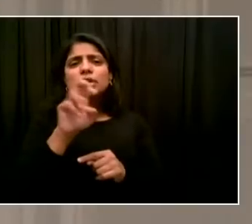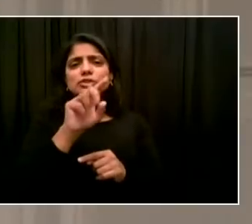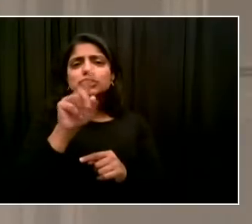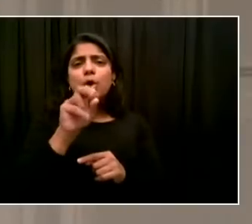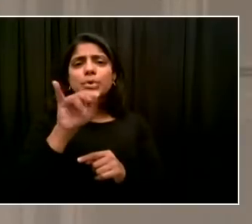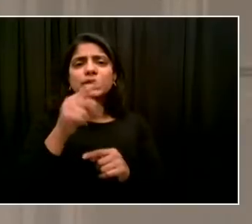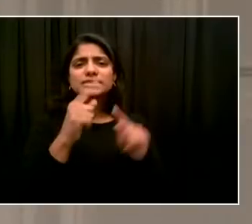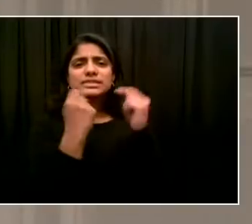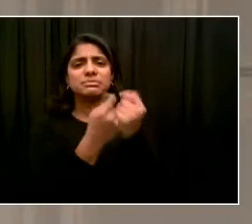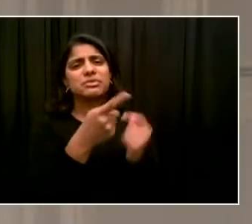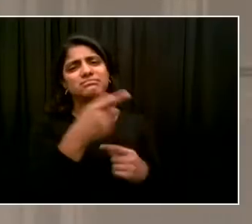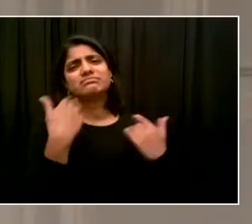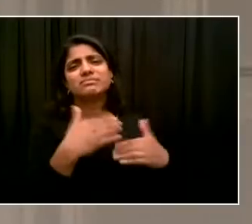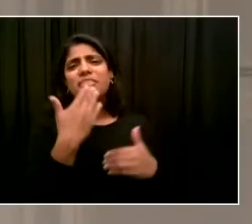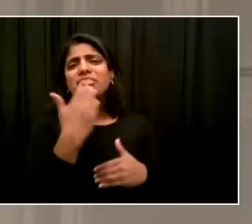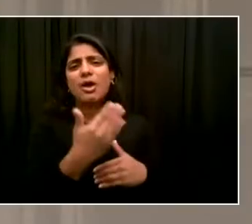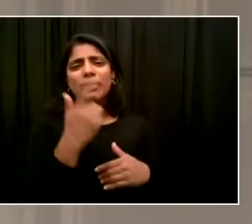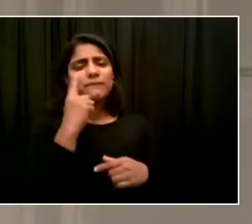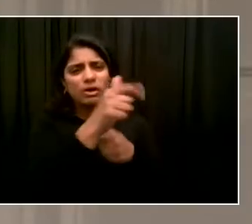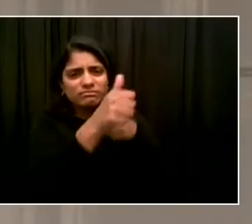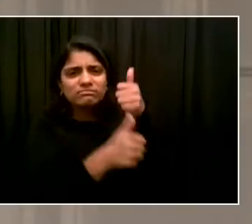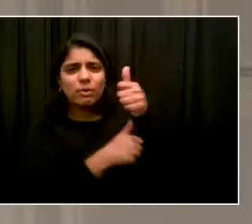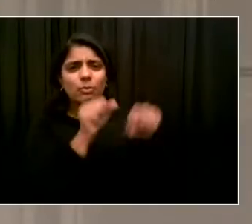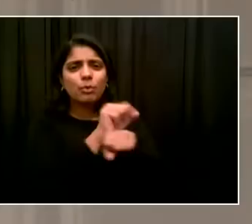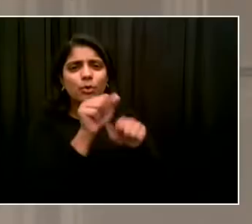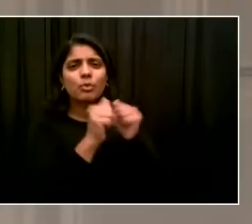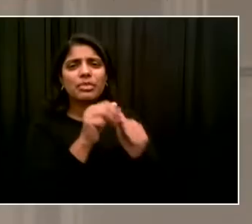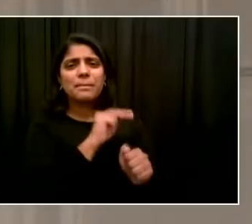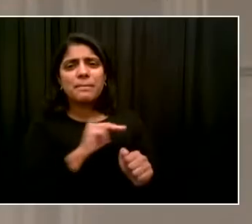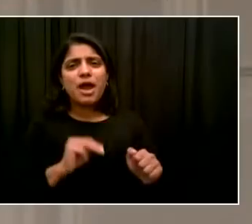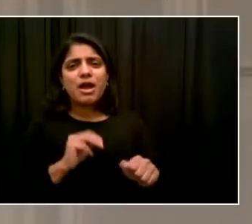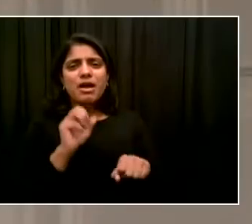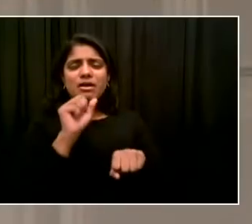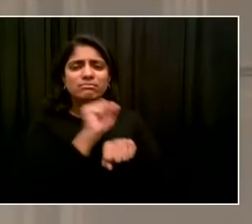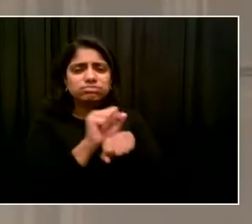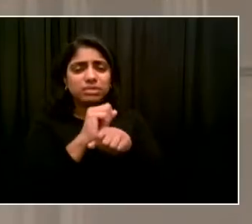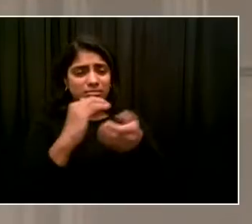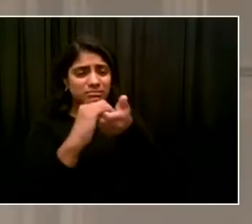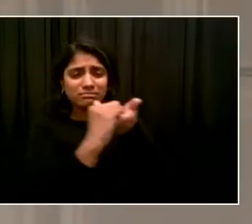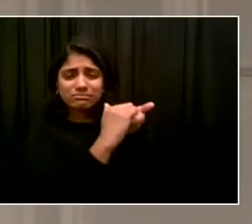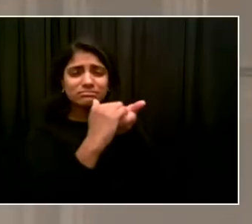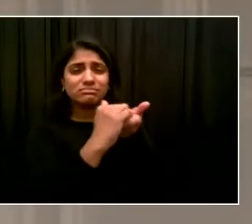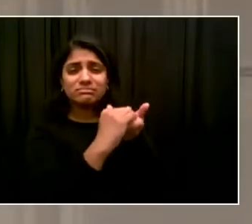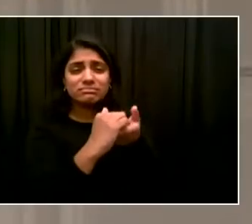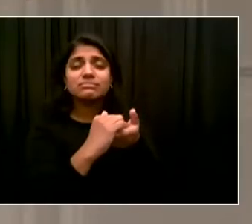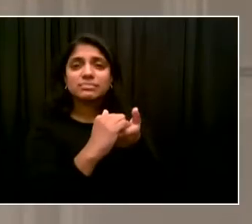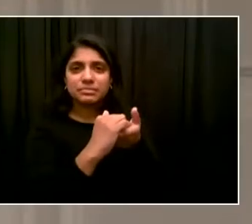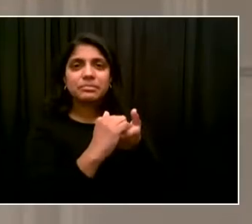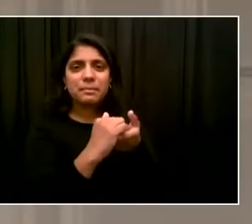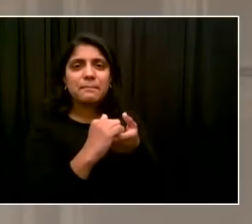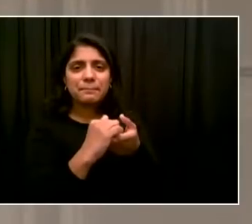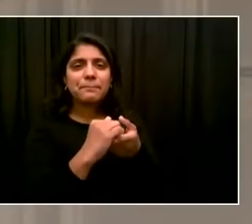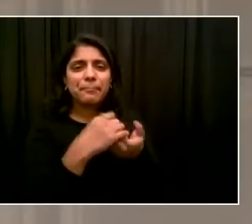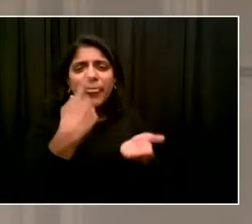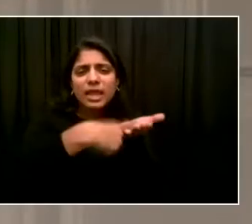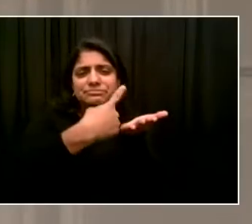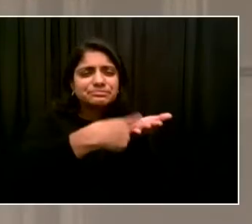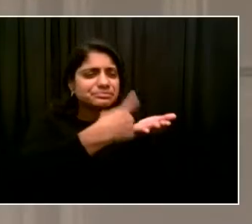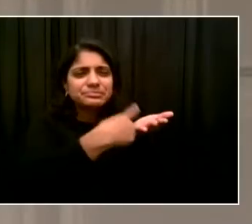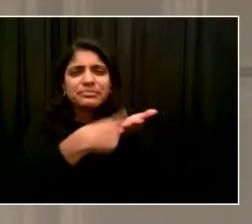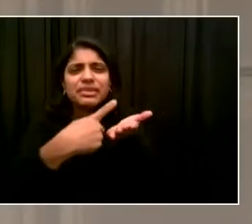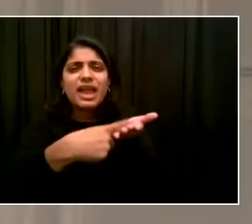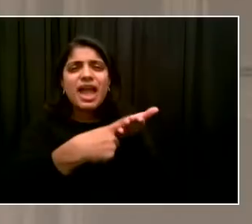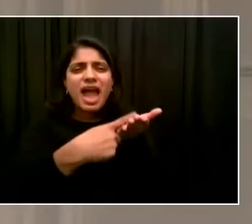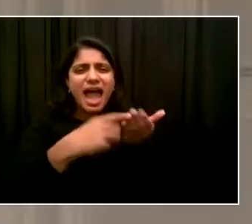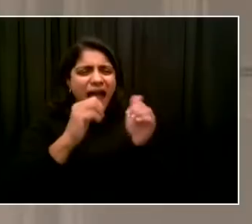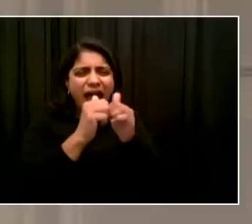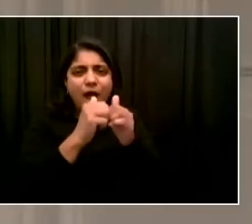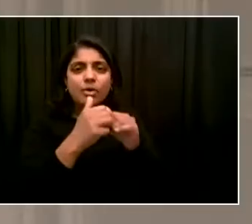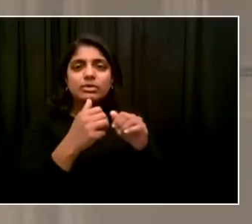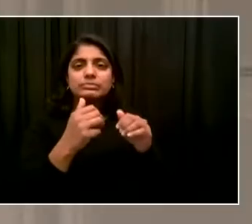MAYOR BEEM HAS